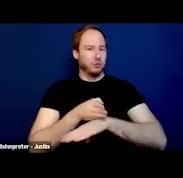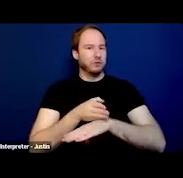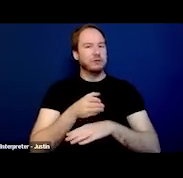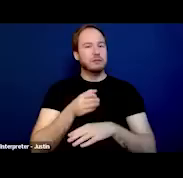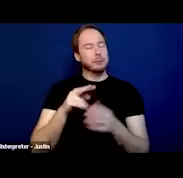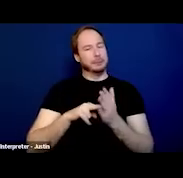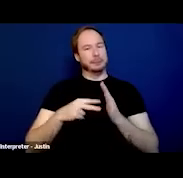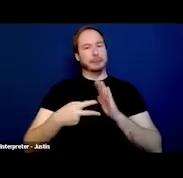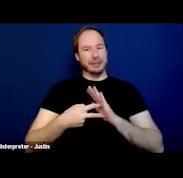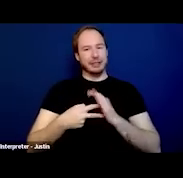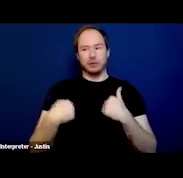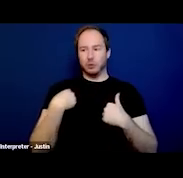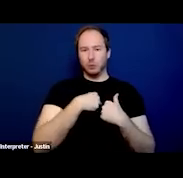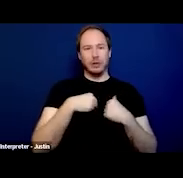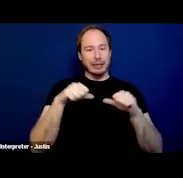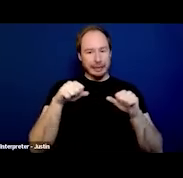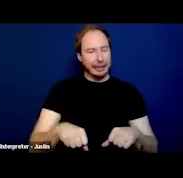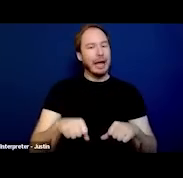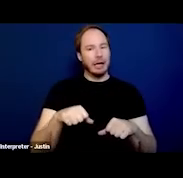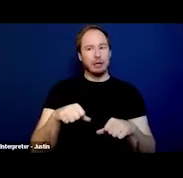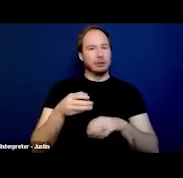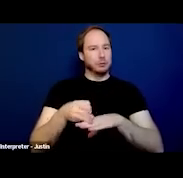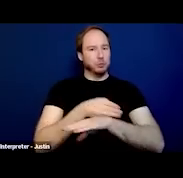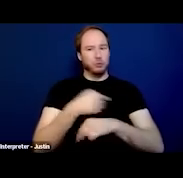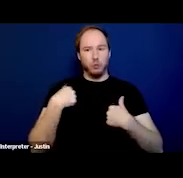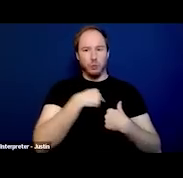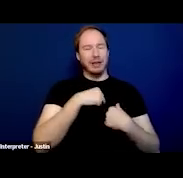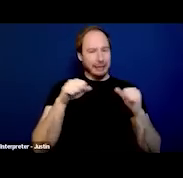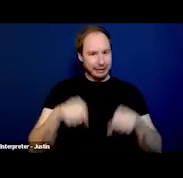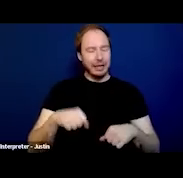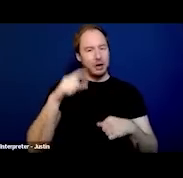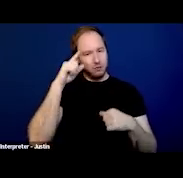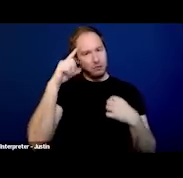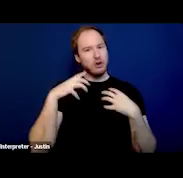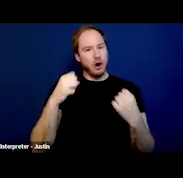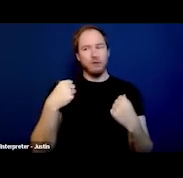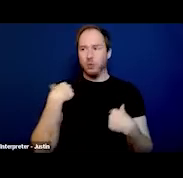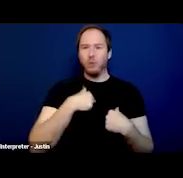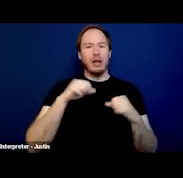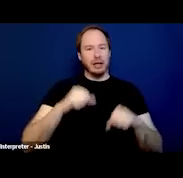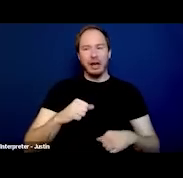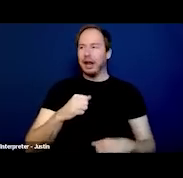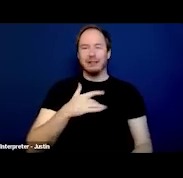that people can and do recovery from mental illness, and can live very rich and meaningful lives with mental illness.